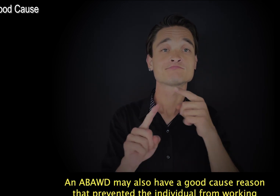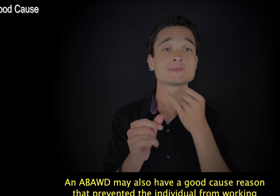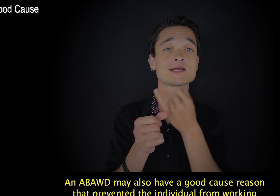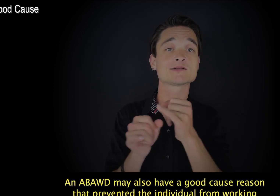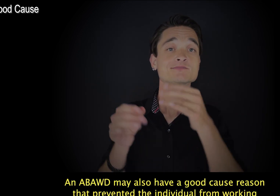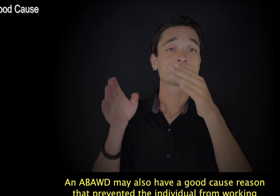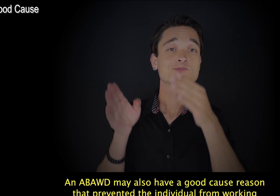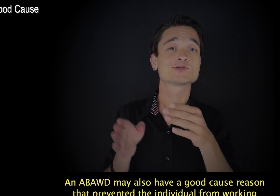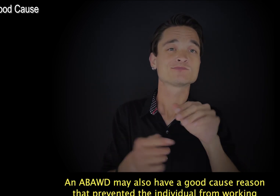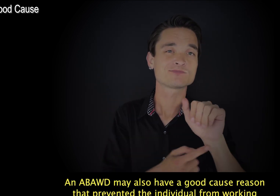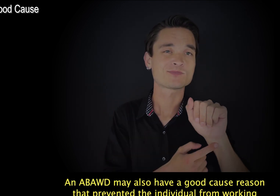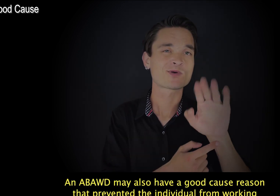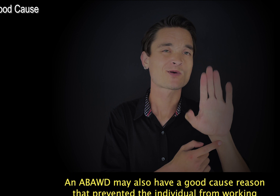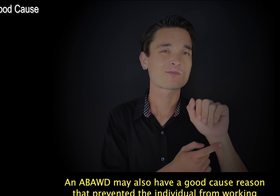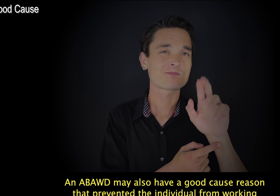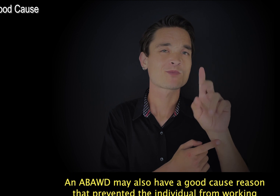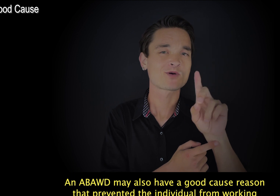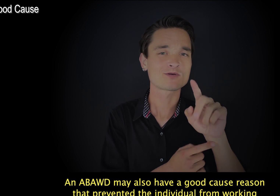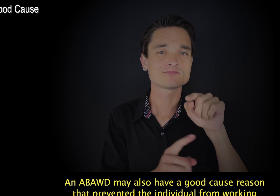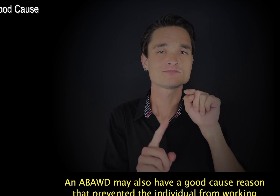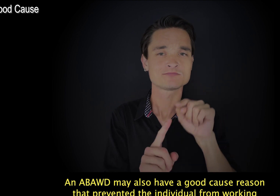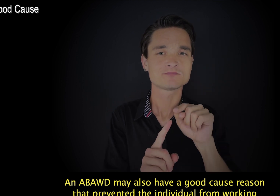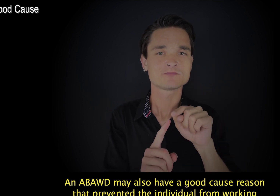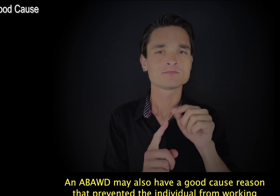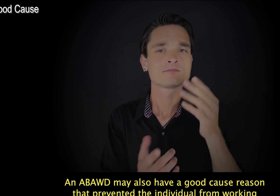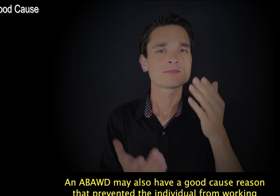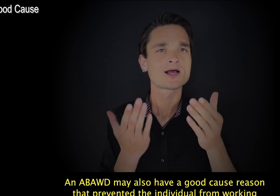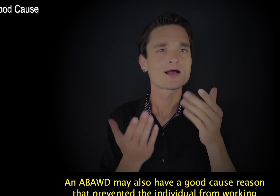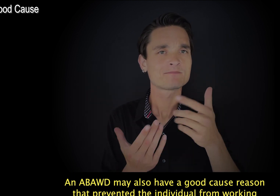An ABAWD may also have a good cause reason that prevented the individual from working